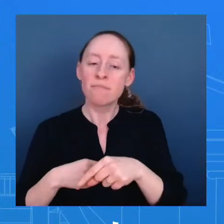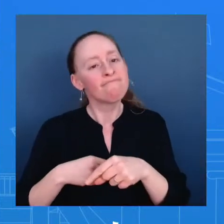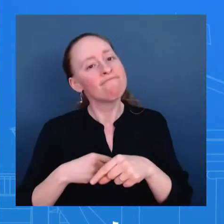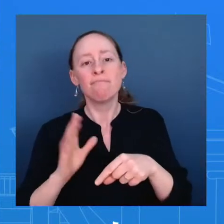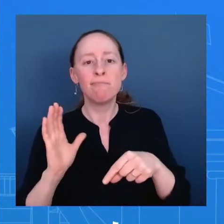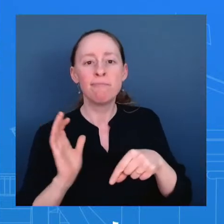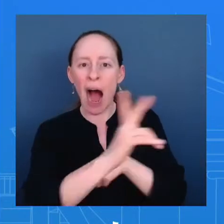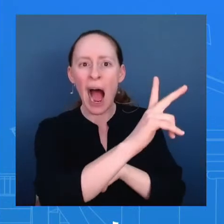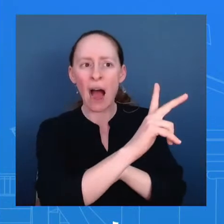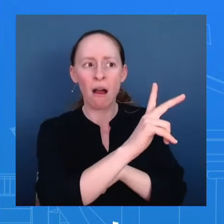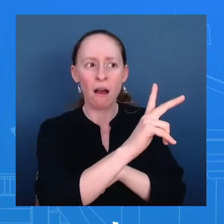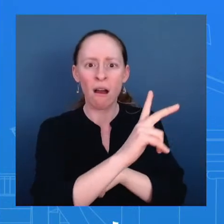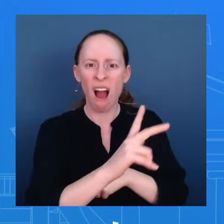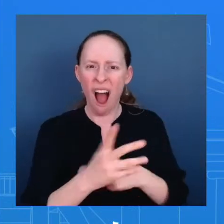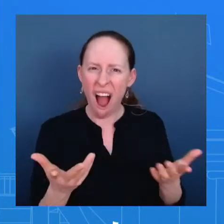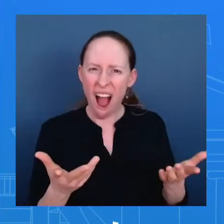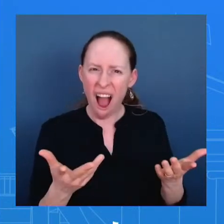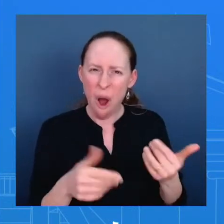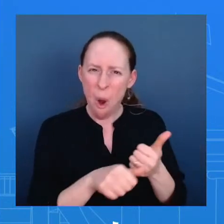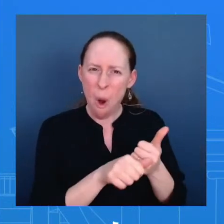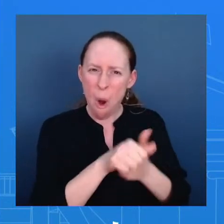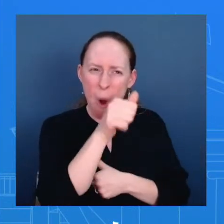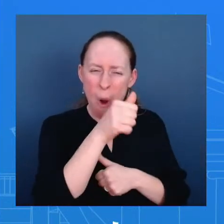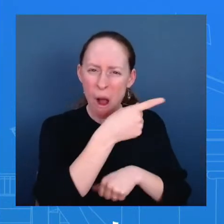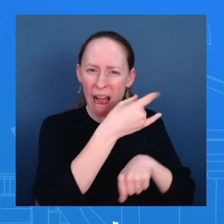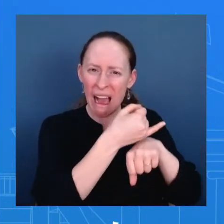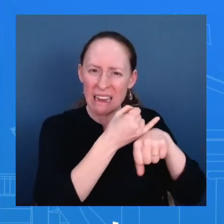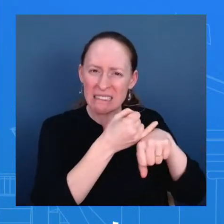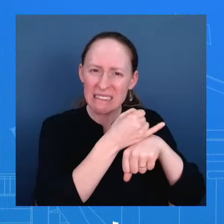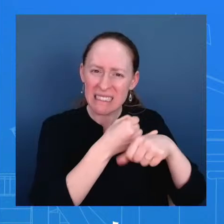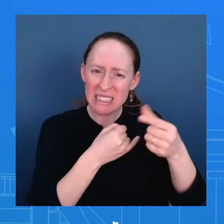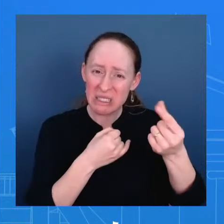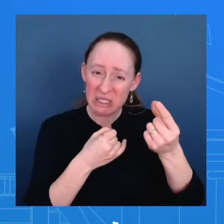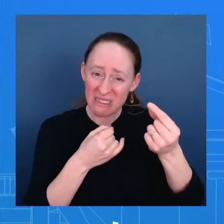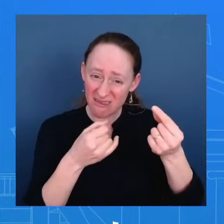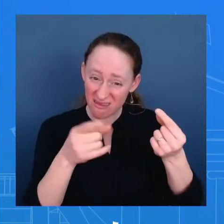Ms. Jean-Pierre: So, you've heard from us many times. We are urgently trying to --